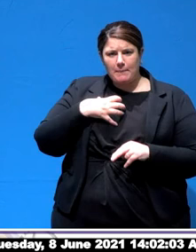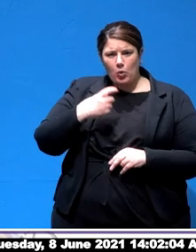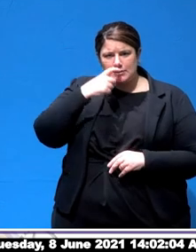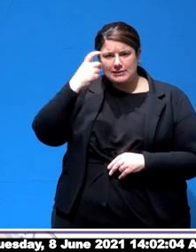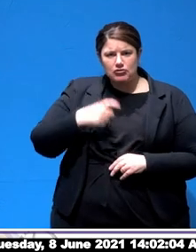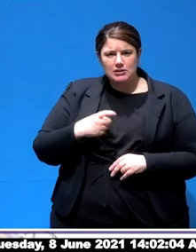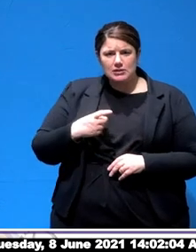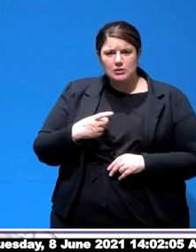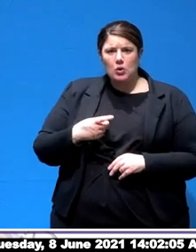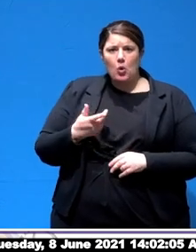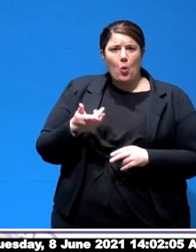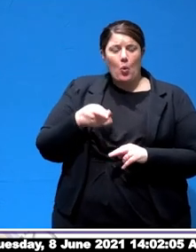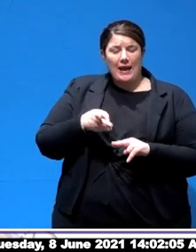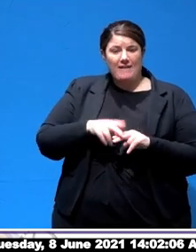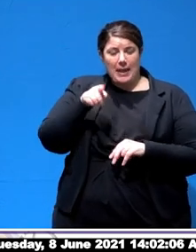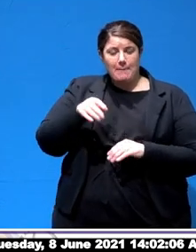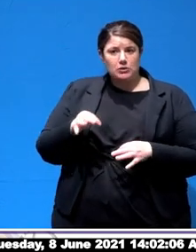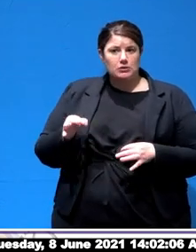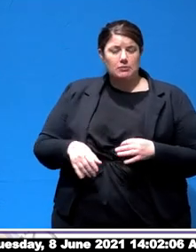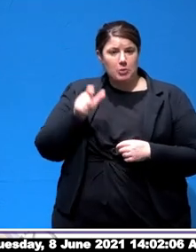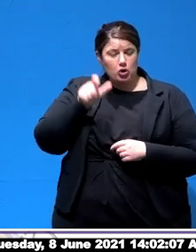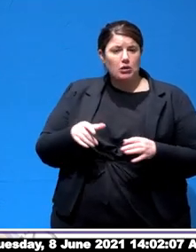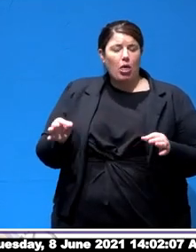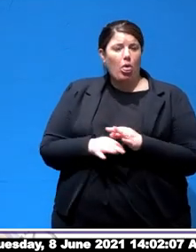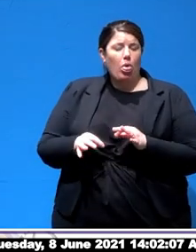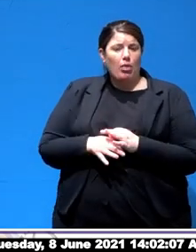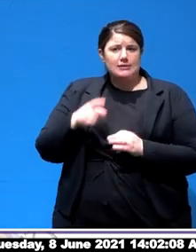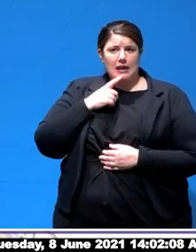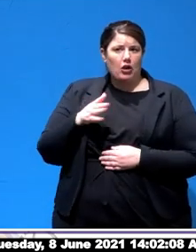underplaying the significance of an injury, for example? I wouldn't be able to.